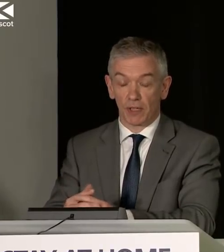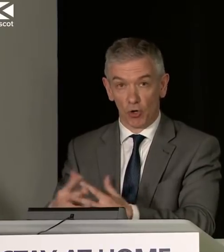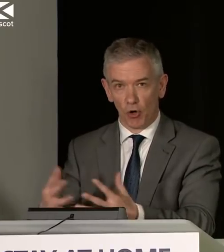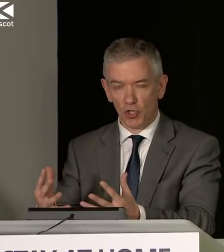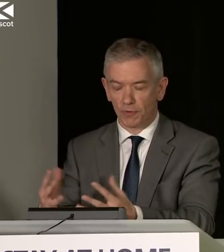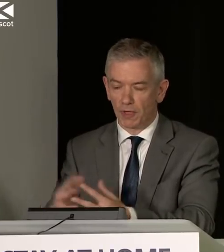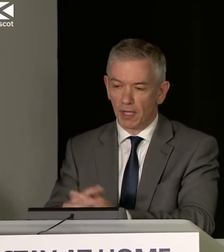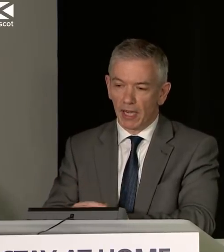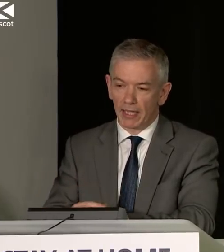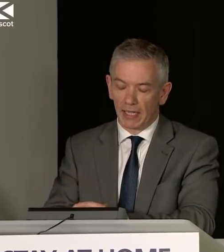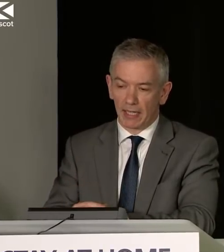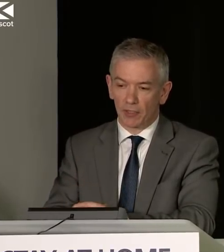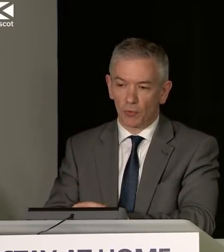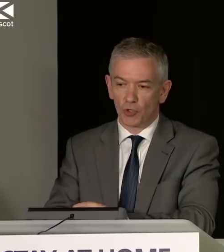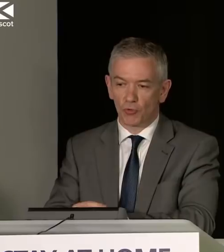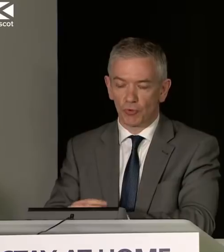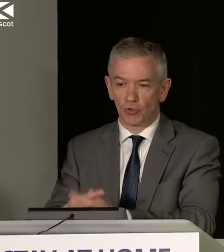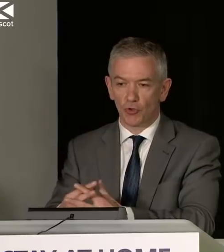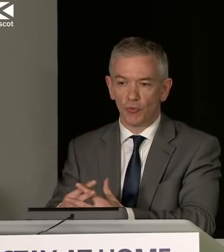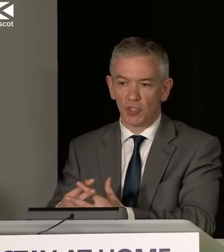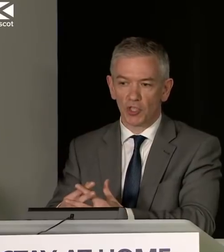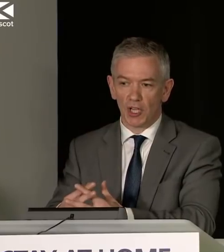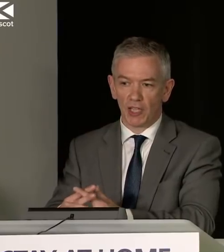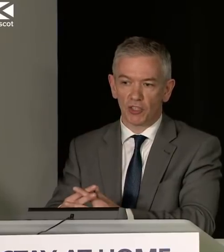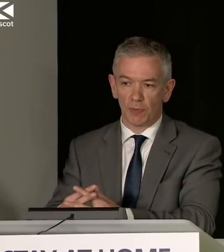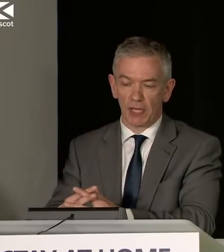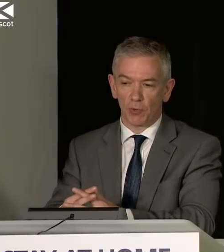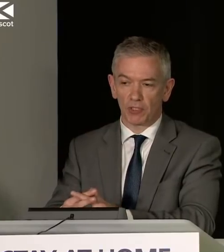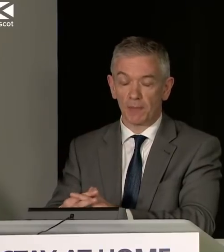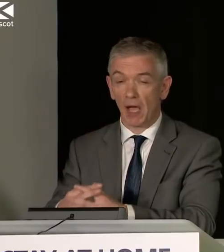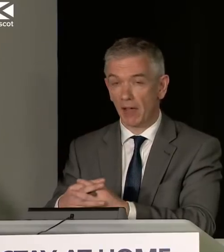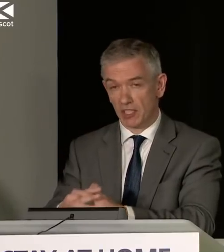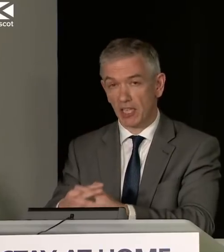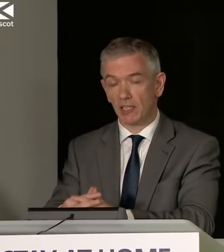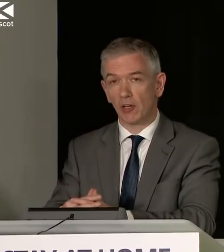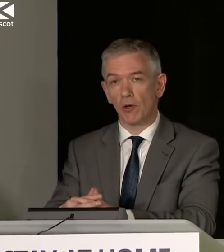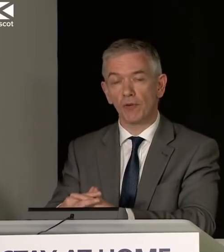caution, and that we shouldn't read too much into them at any one time. Having said that